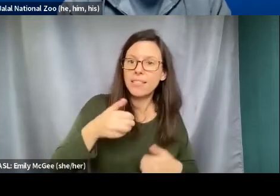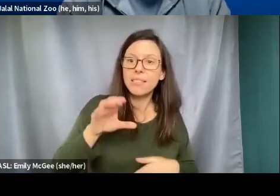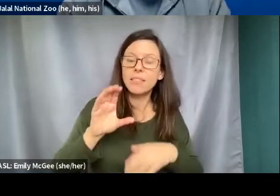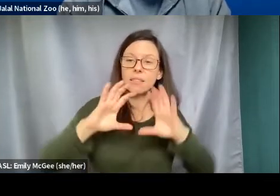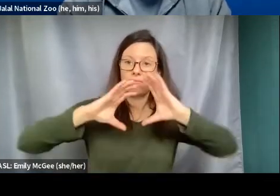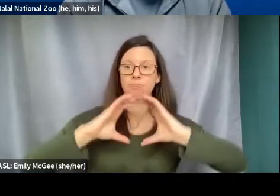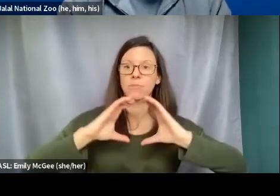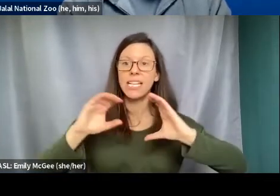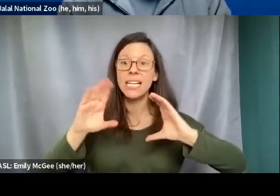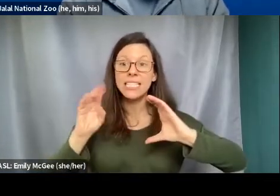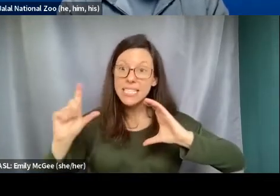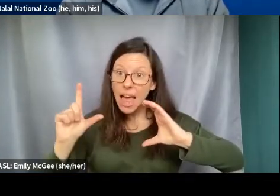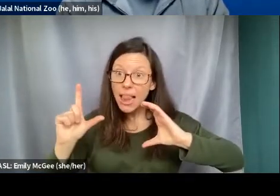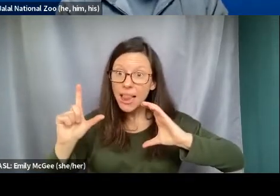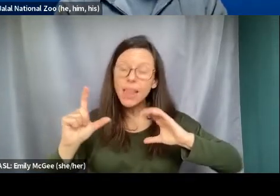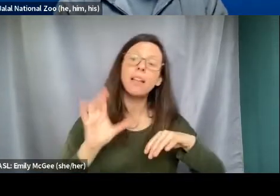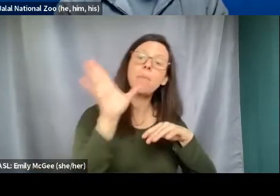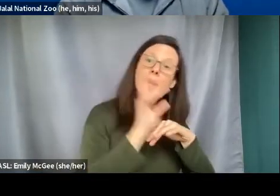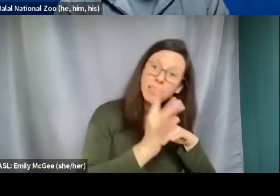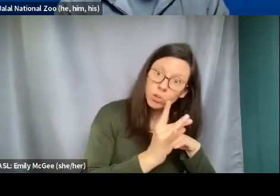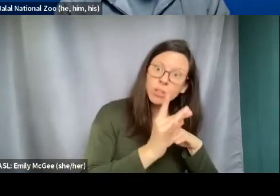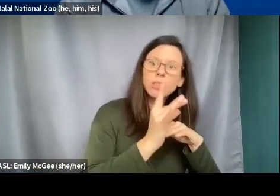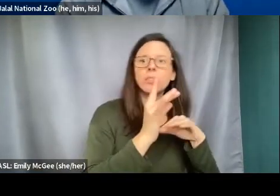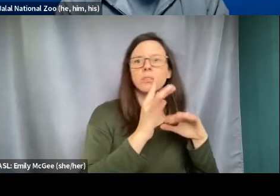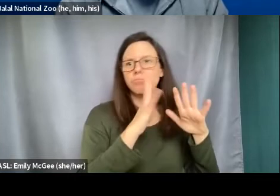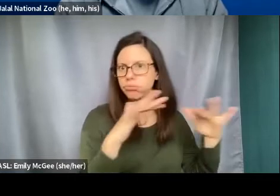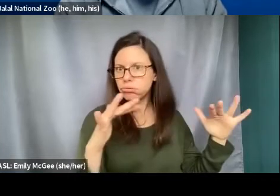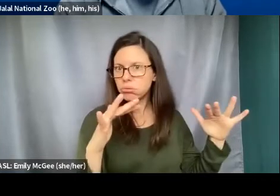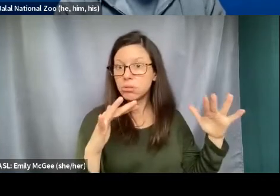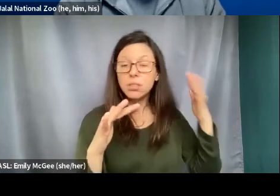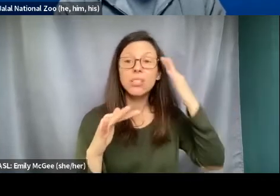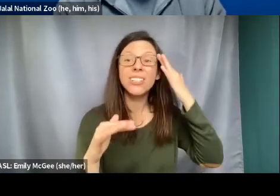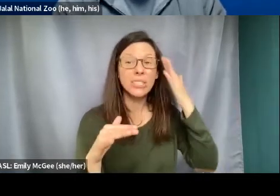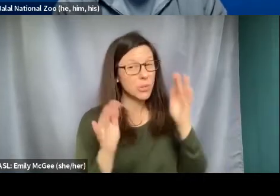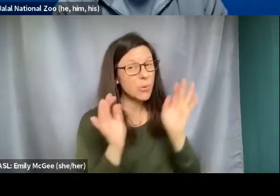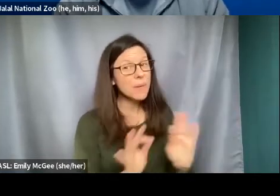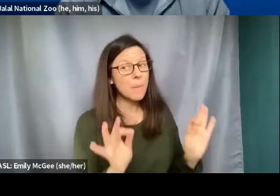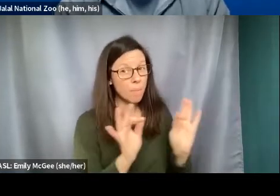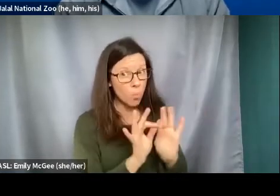Um, but you also have to be very safe with it because you know we want to keep it away from the animals